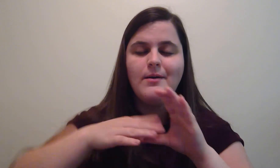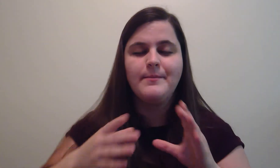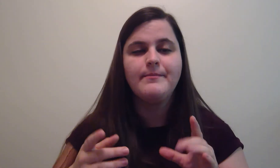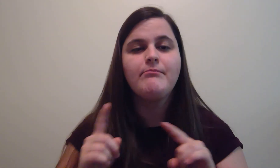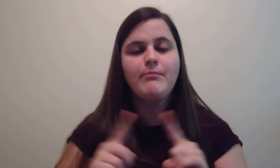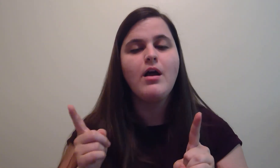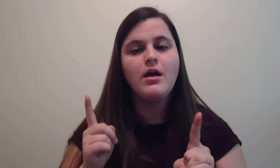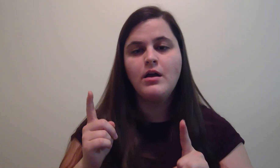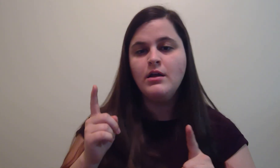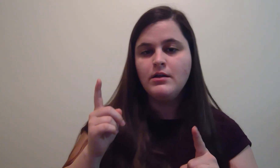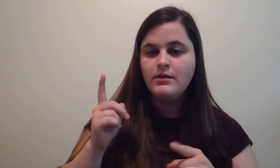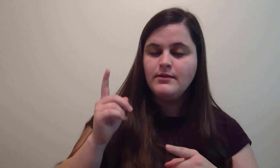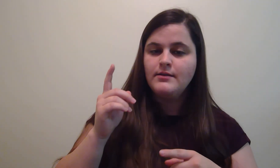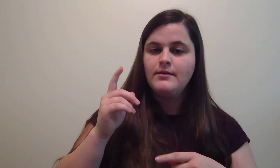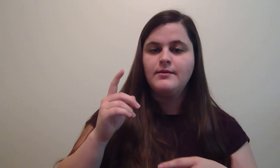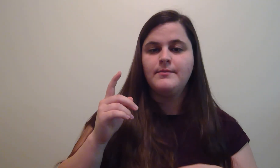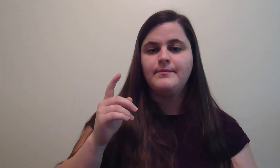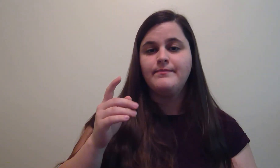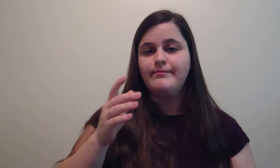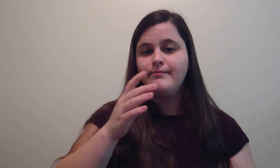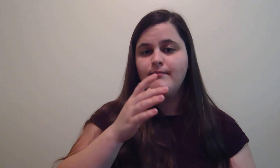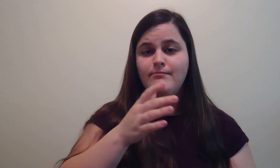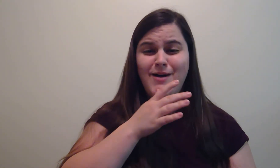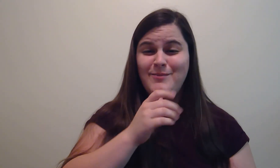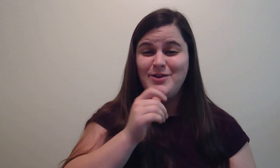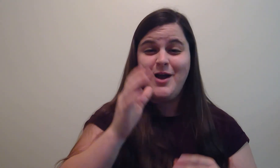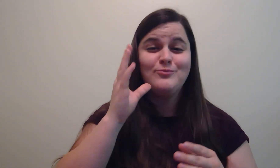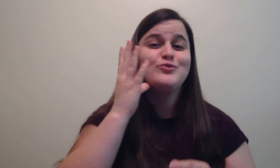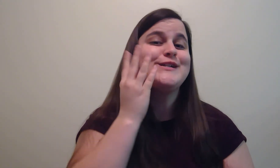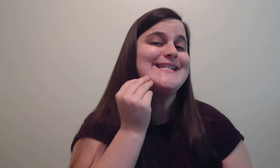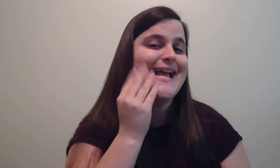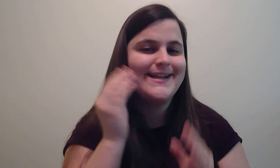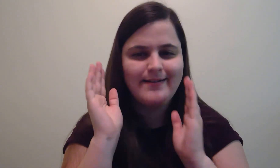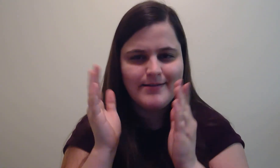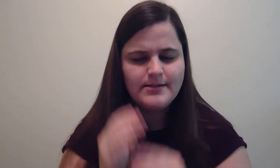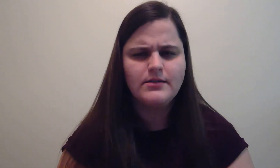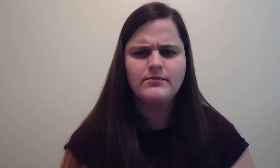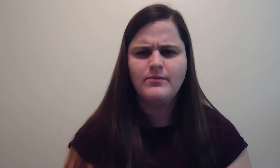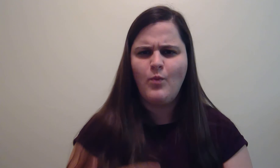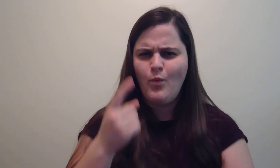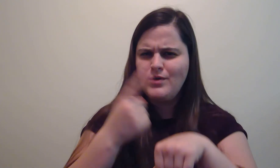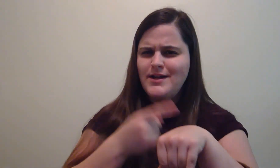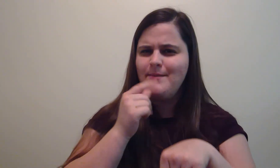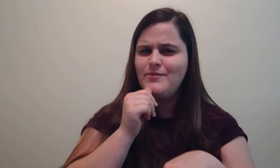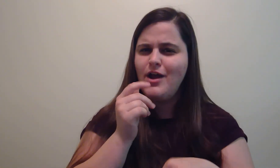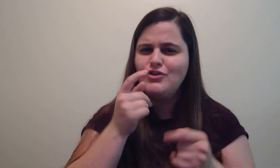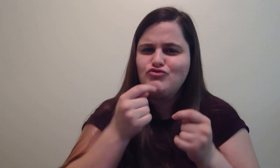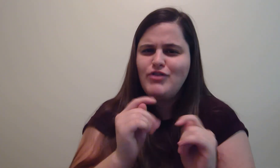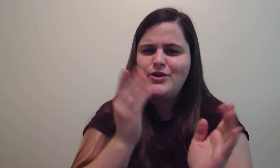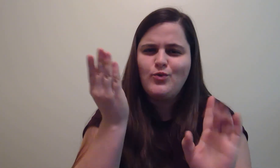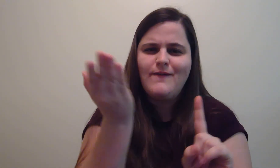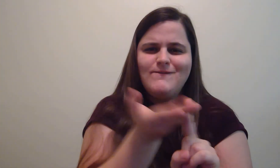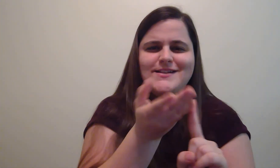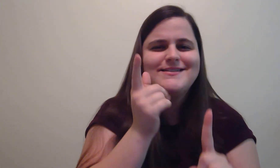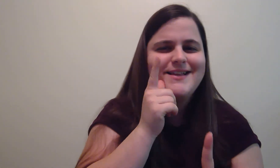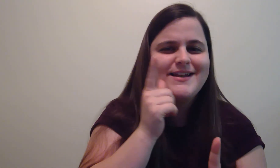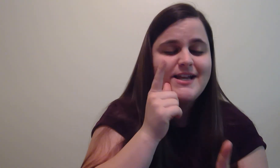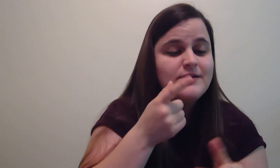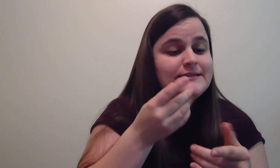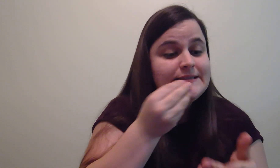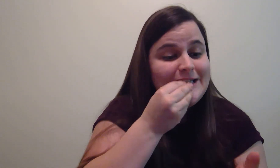but for once mom wasn't even pretending. And she wasn't trying to convince Lynetta